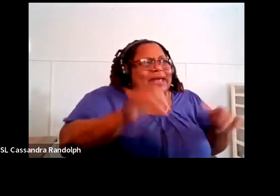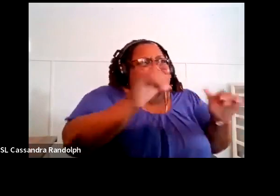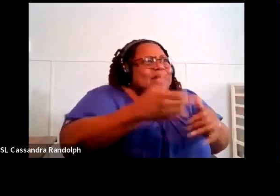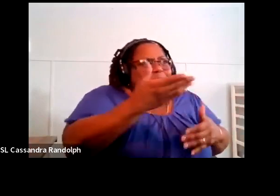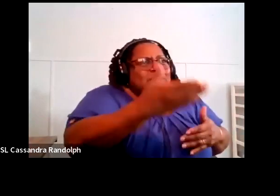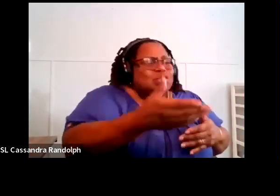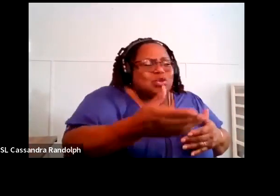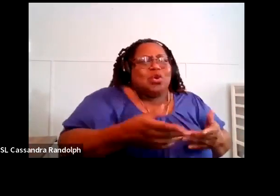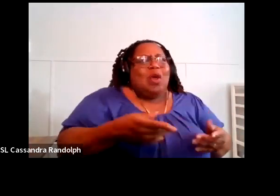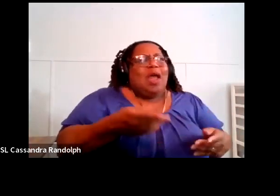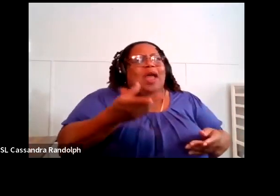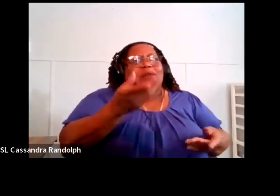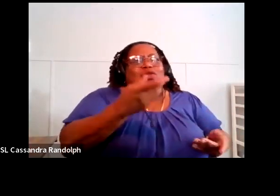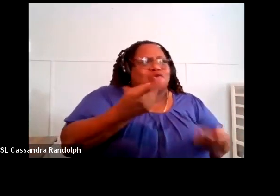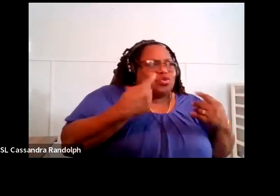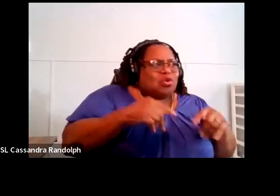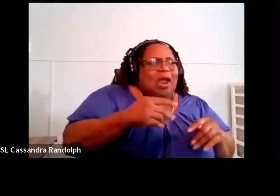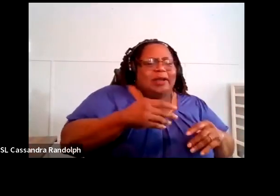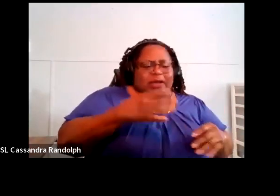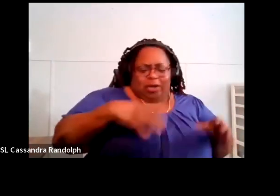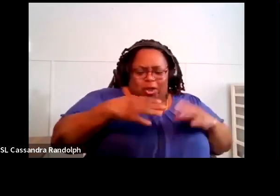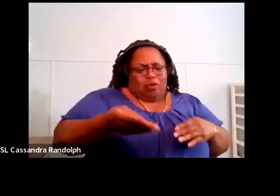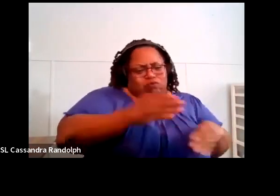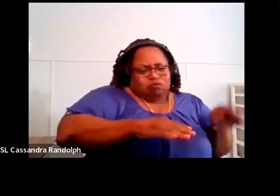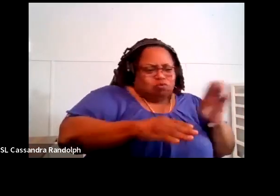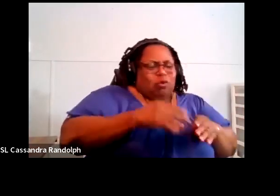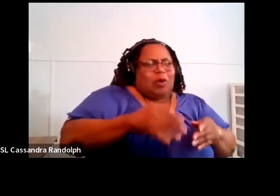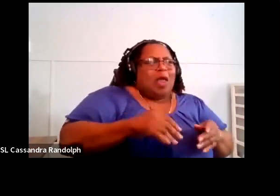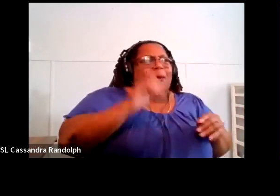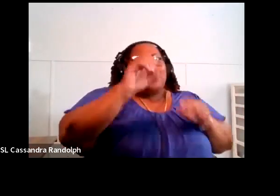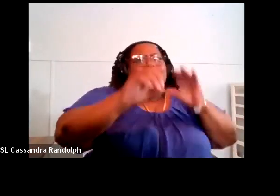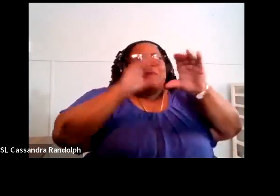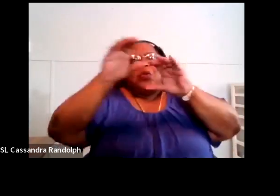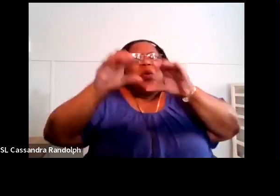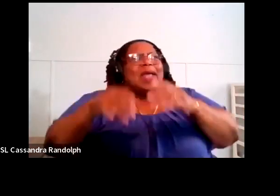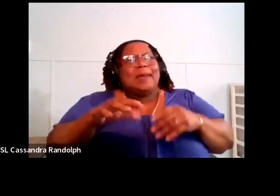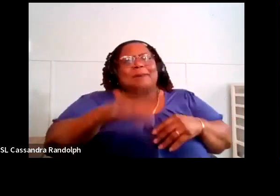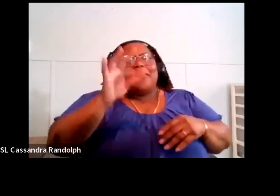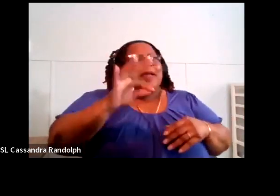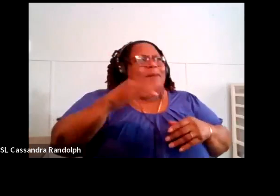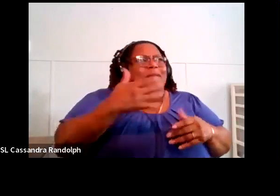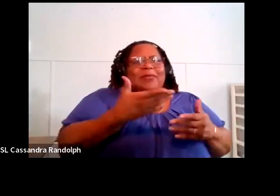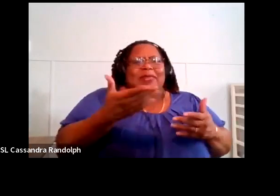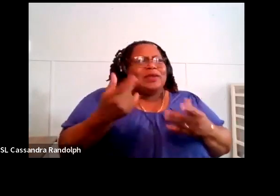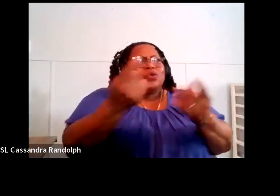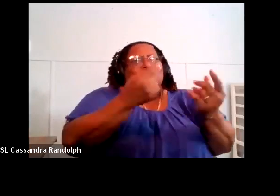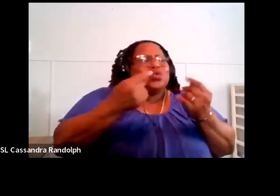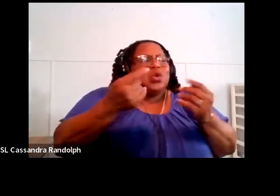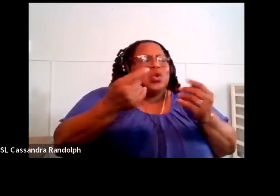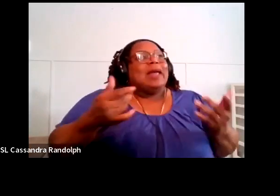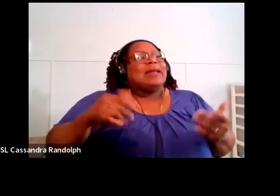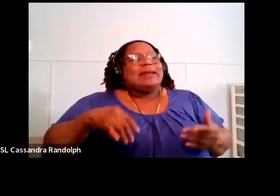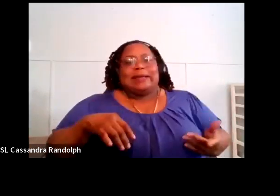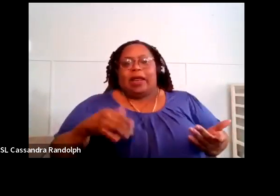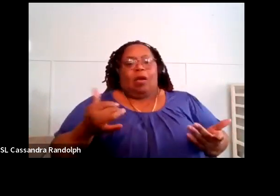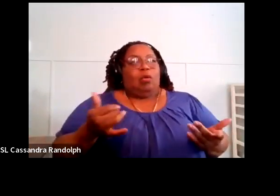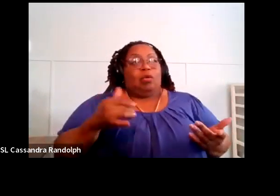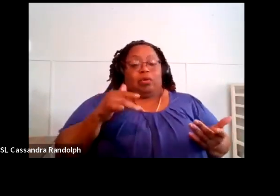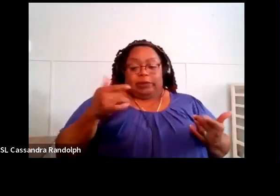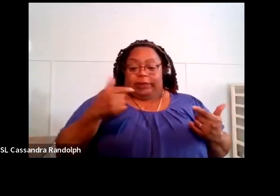oh Jo you are big now. What? I took the trash out just like my neighbors, there's nothing big here I do laundry every